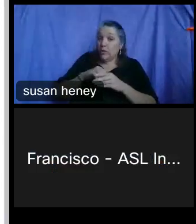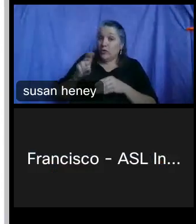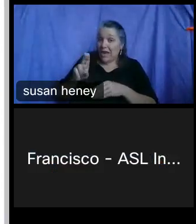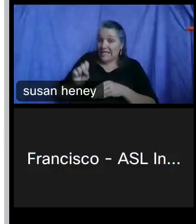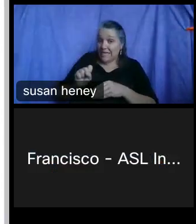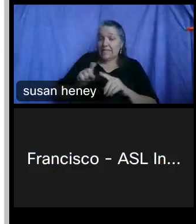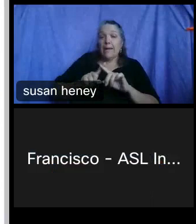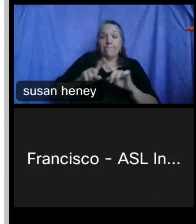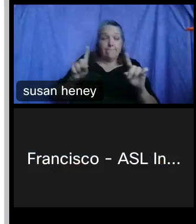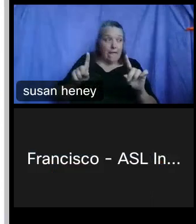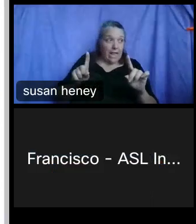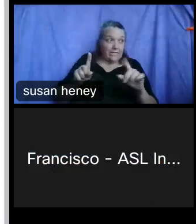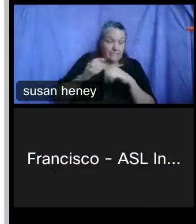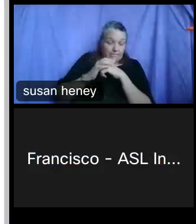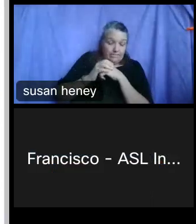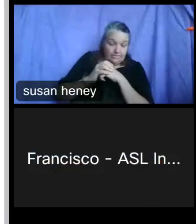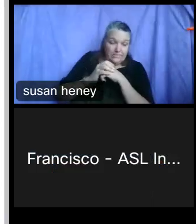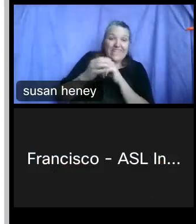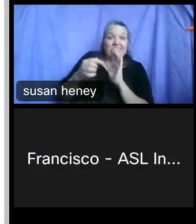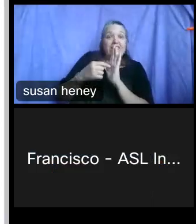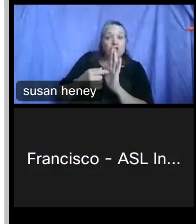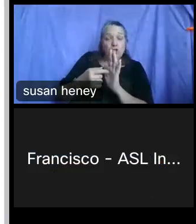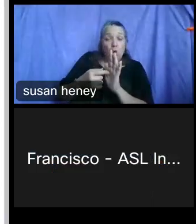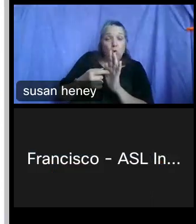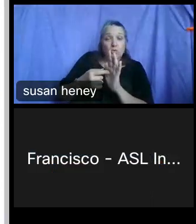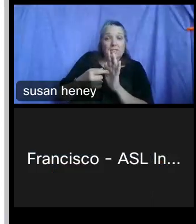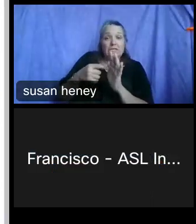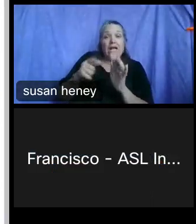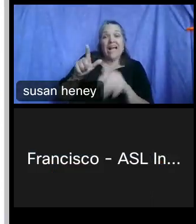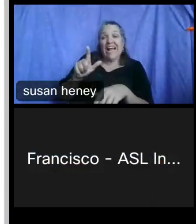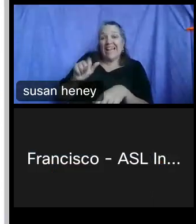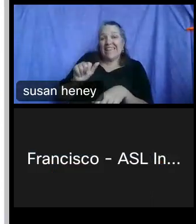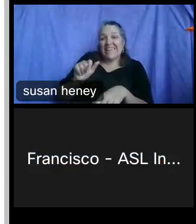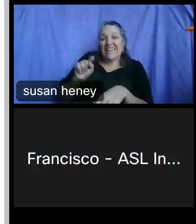and this actually shows the Hispanic or the percentage of Latino or Hispanic population